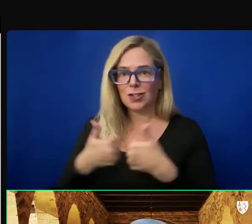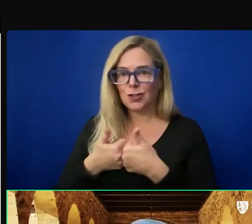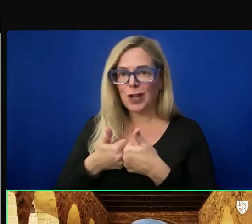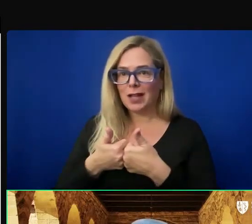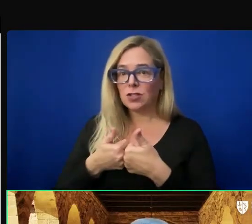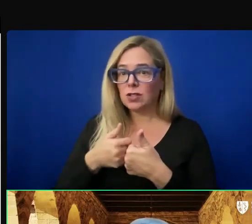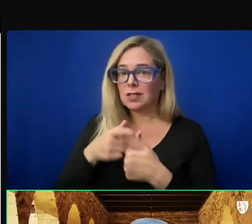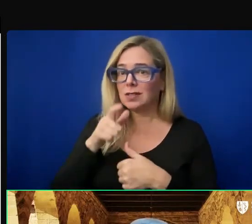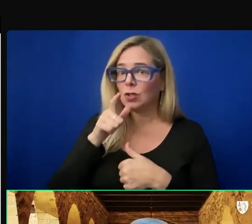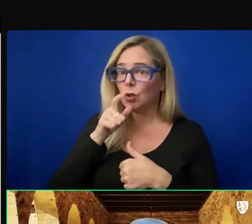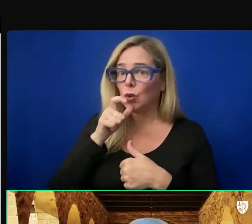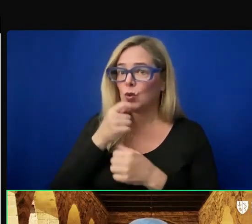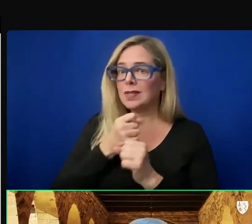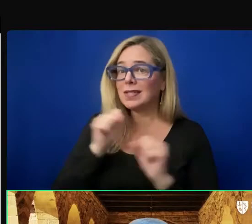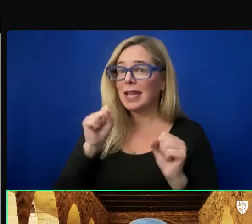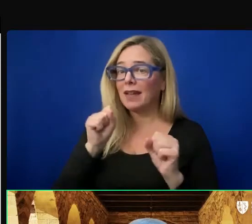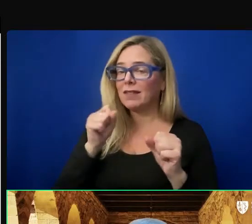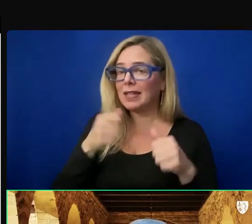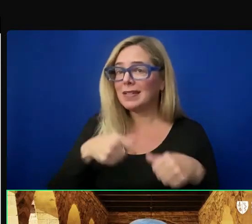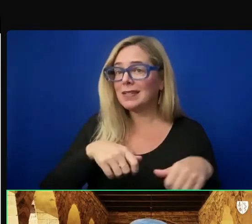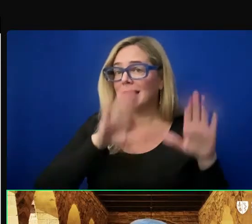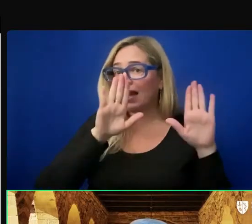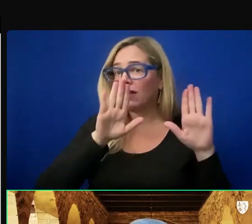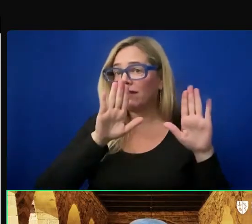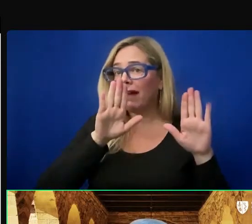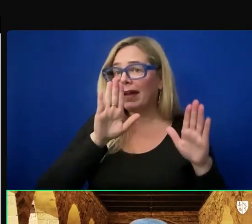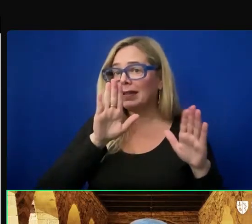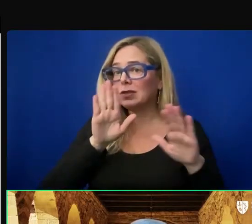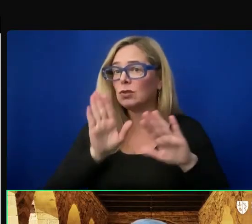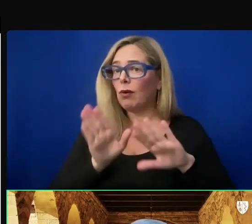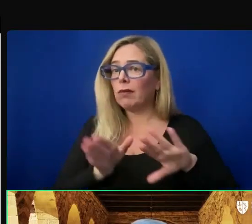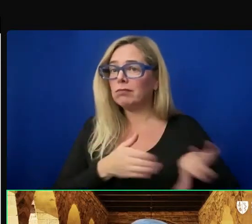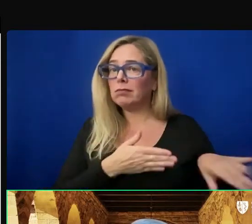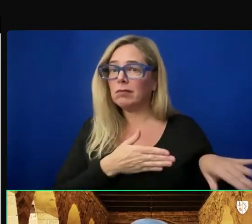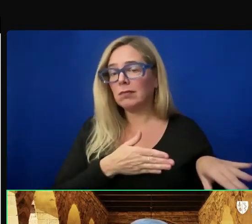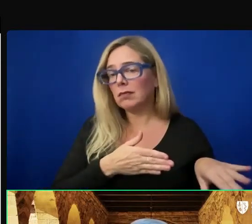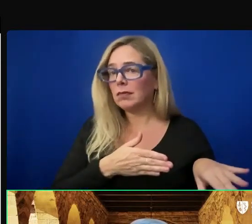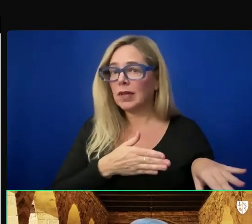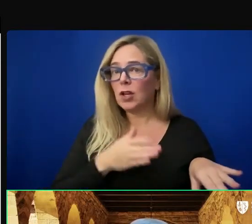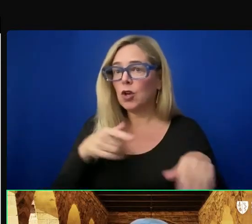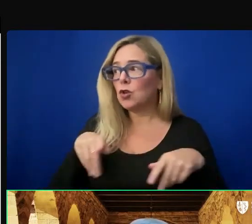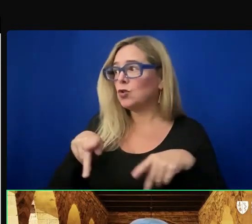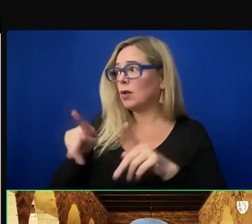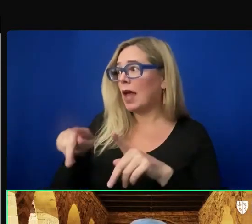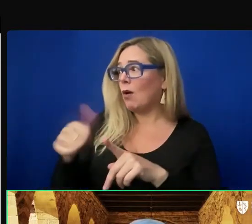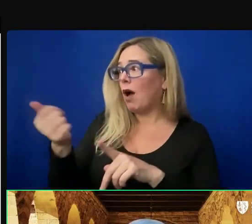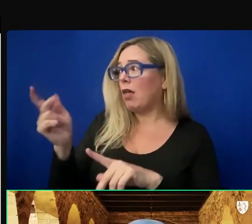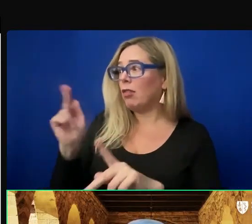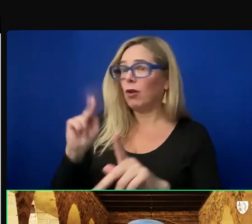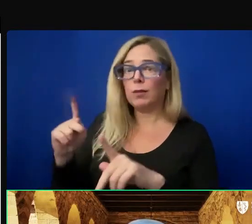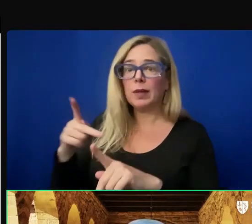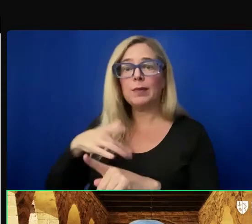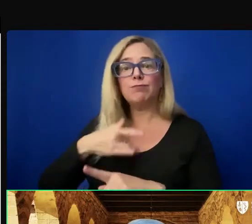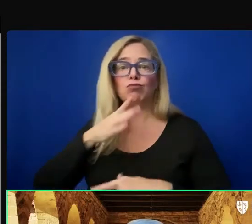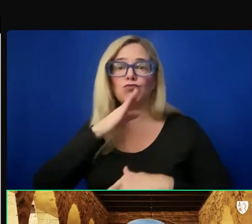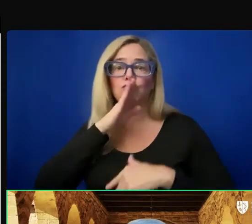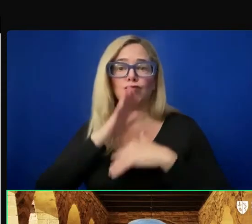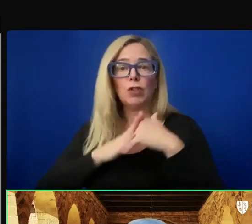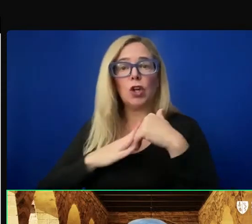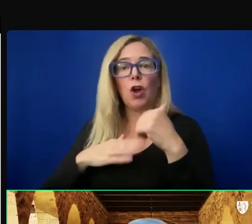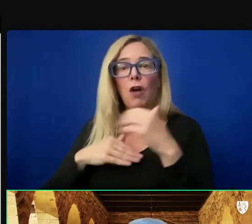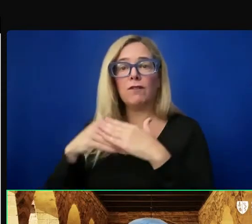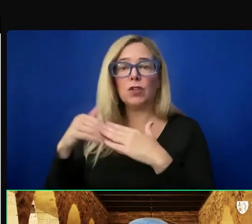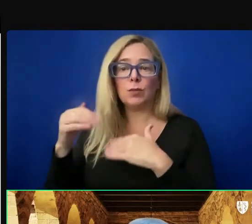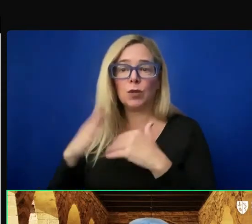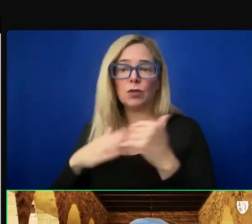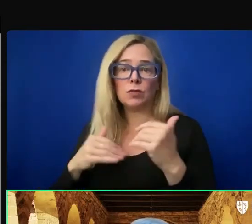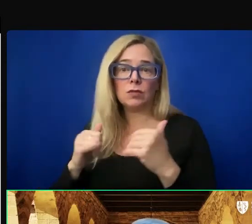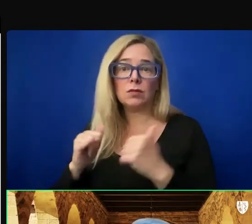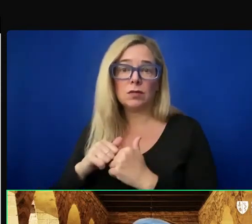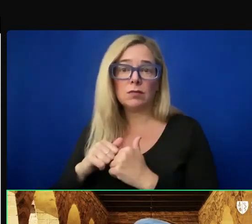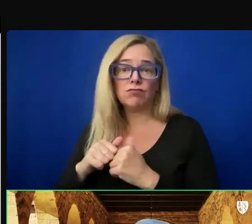is being sacrificed and minimized to allow others to be comfortable maintaining dehumanizing views.